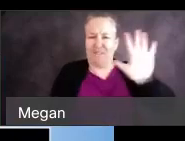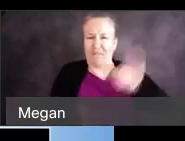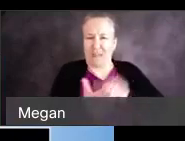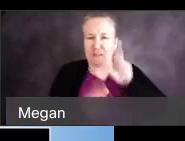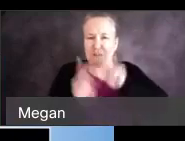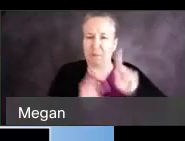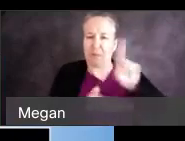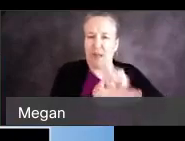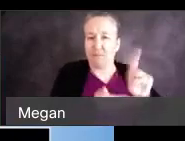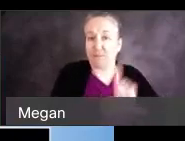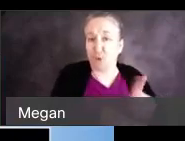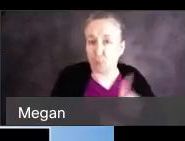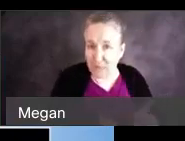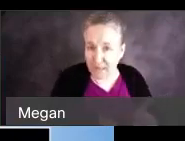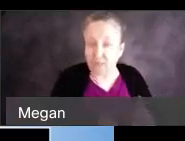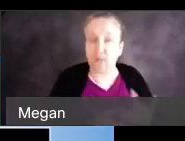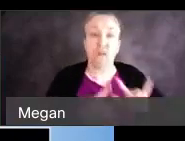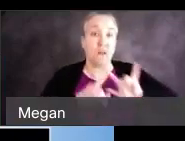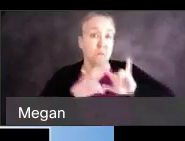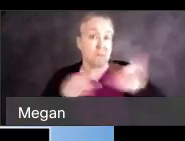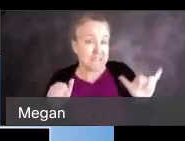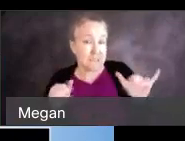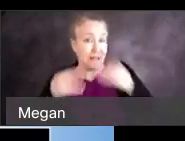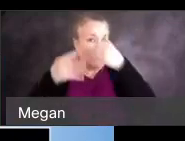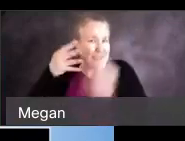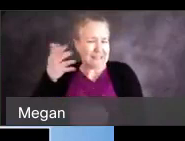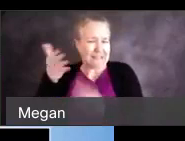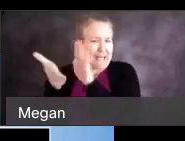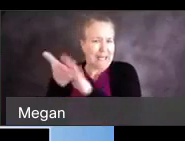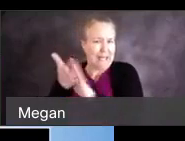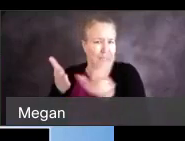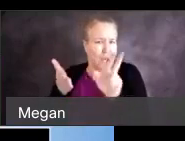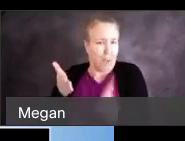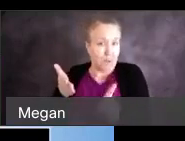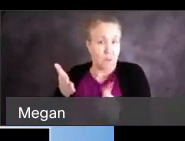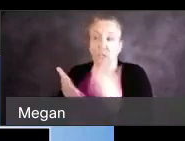We are also cleaning up the list and removing people from our list that have received their